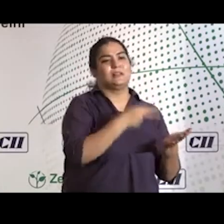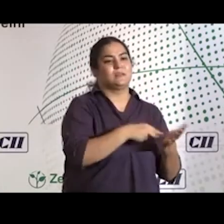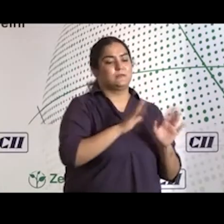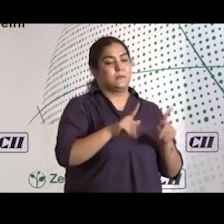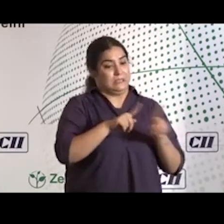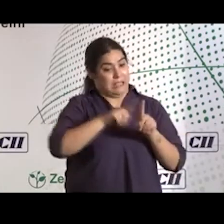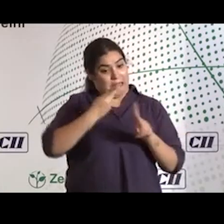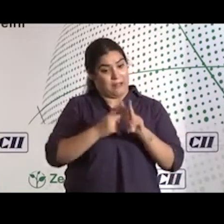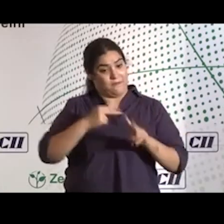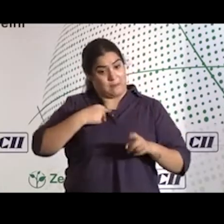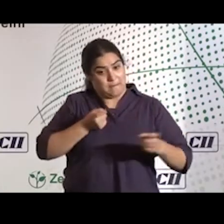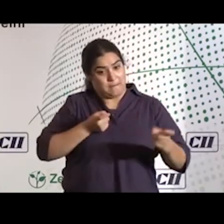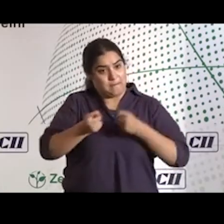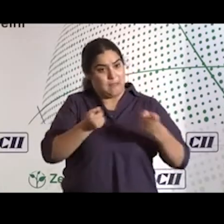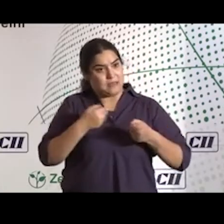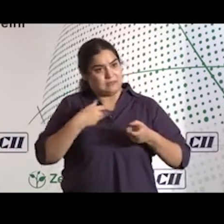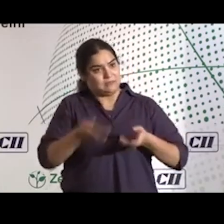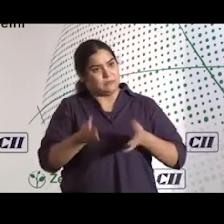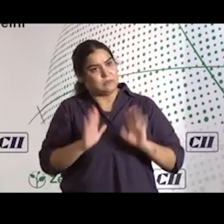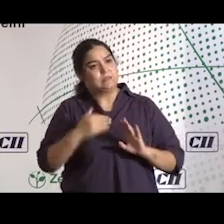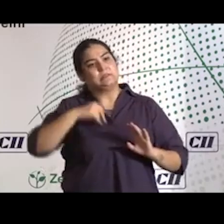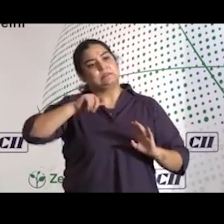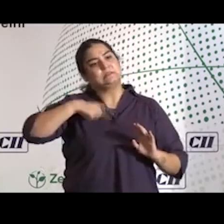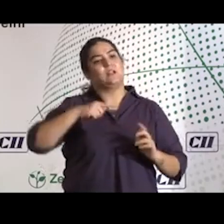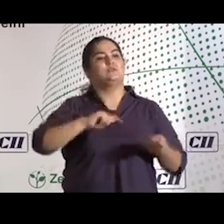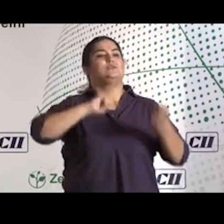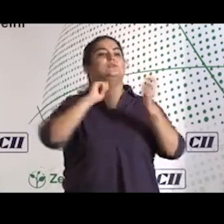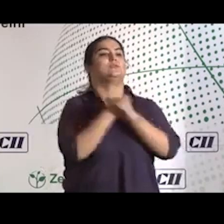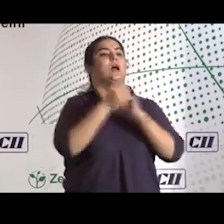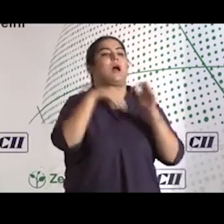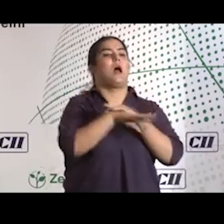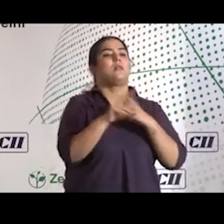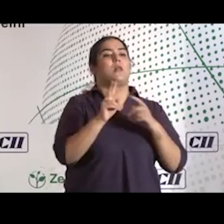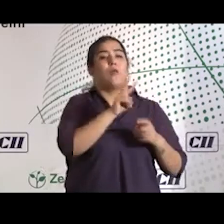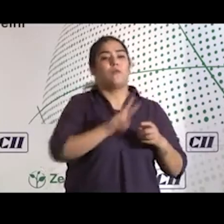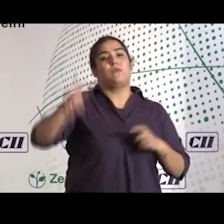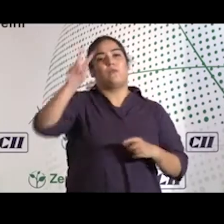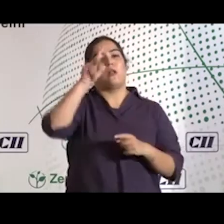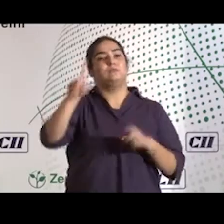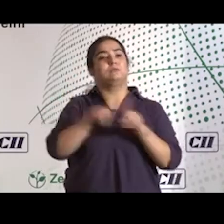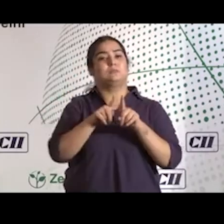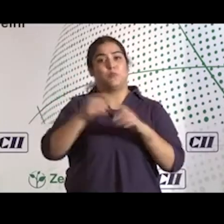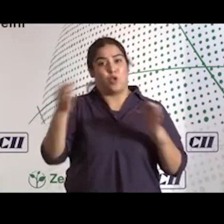it can it can really change the dynamics of how startups are evolving